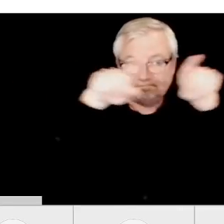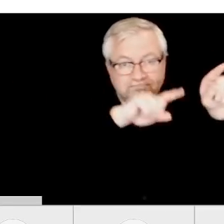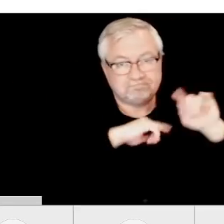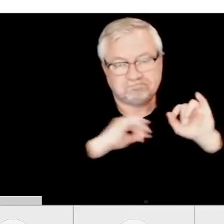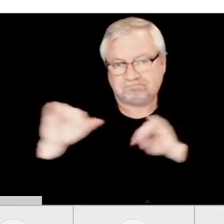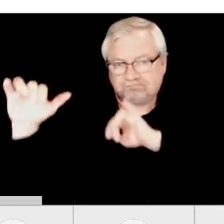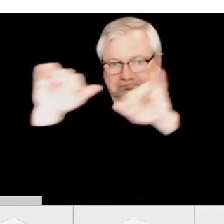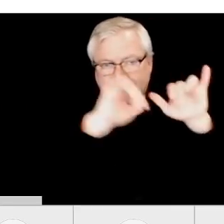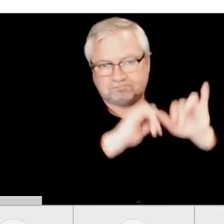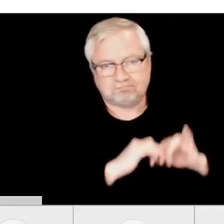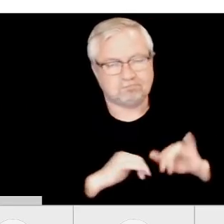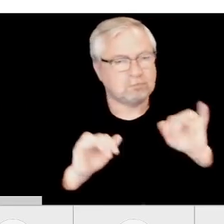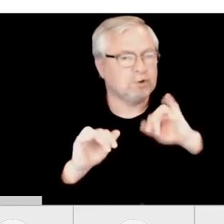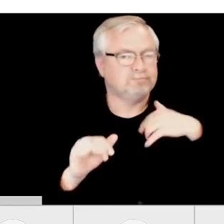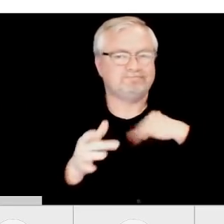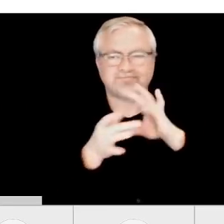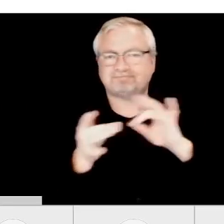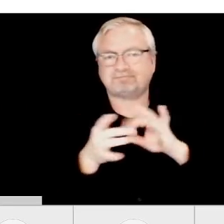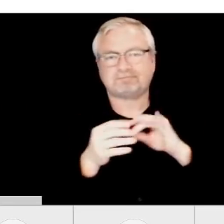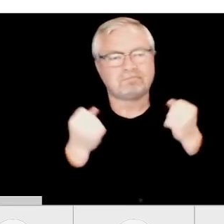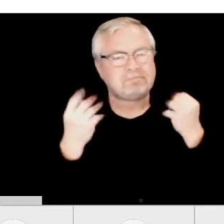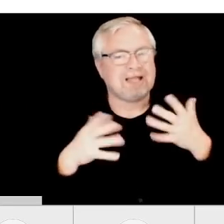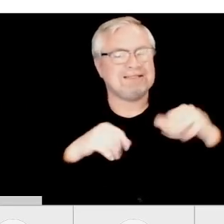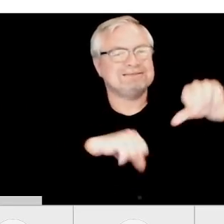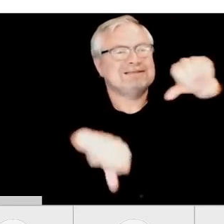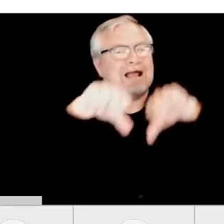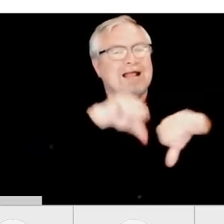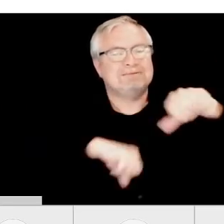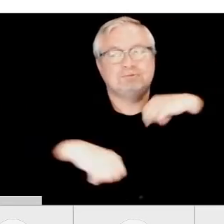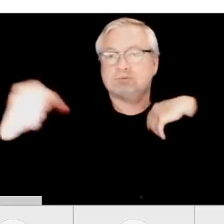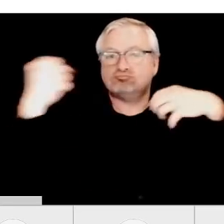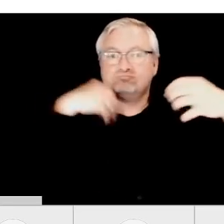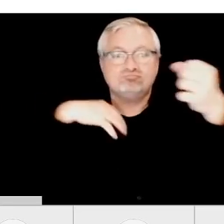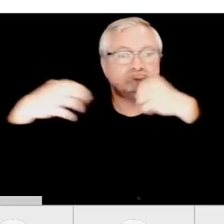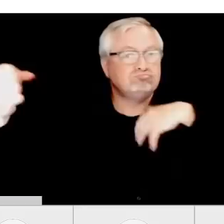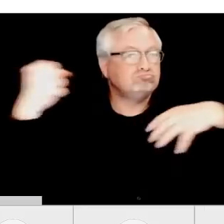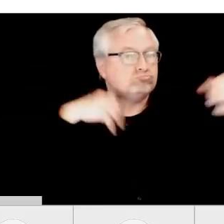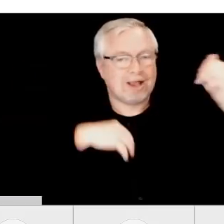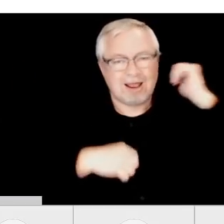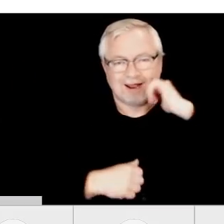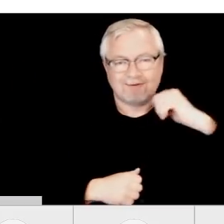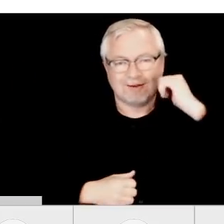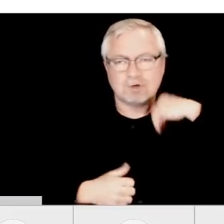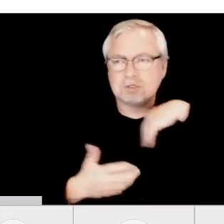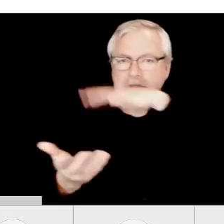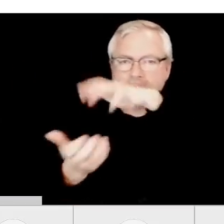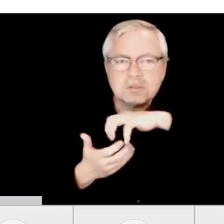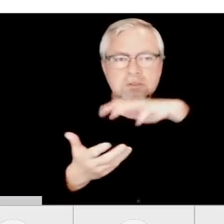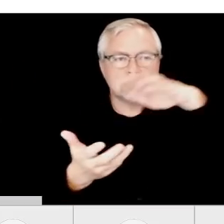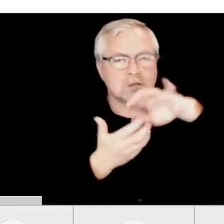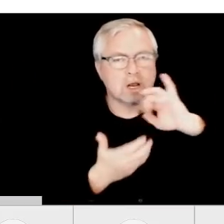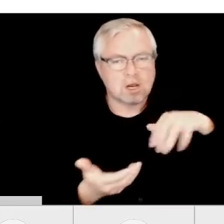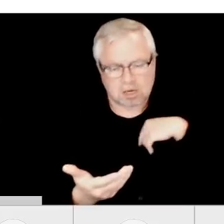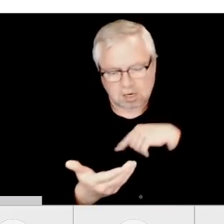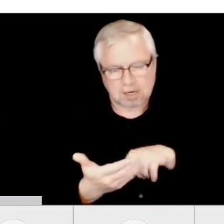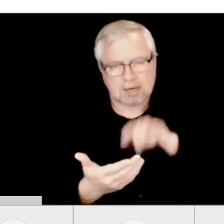There's a lot of signs going on every day that will change our understanding of underlying factors.